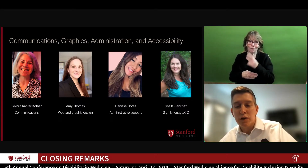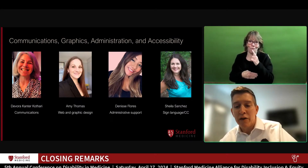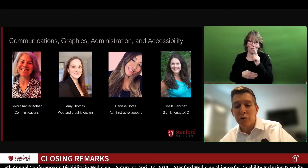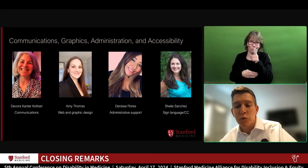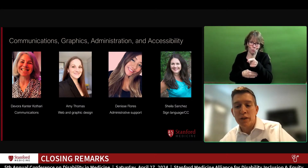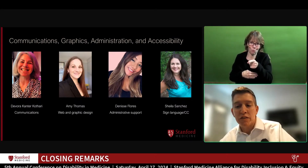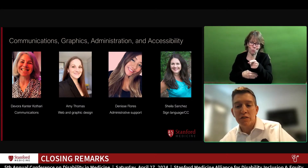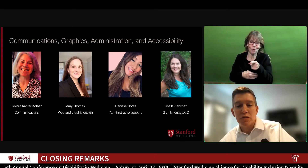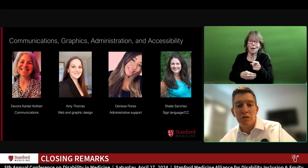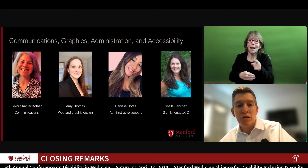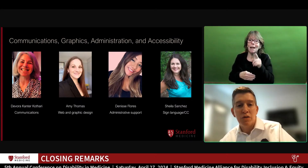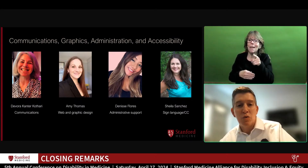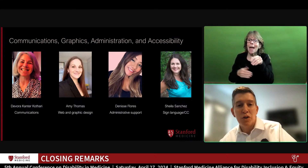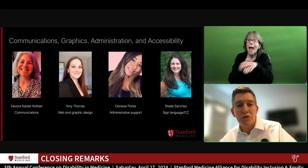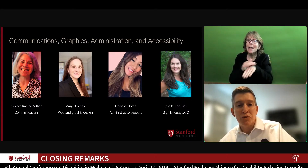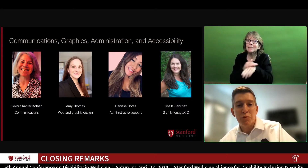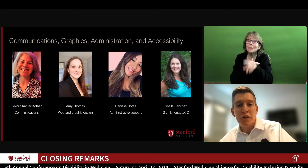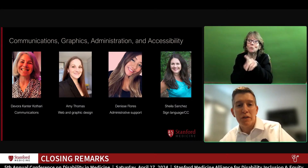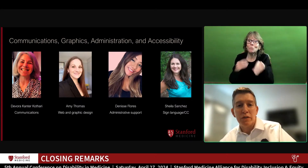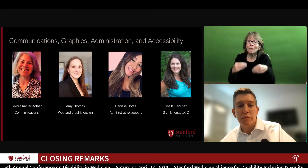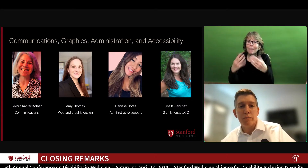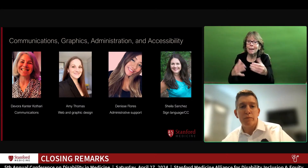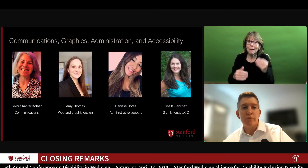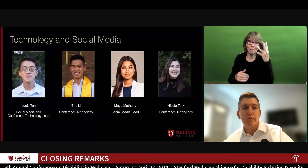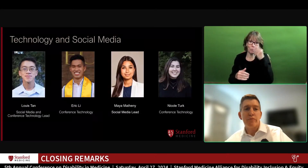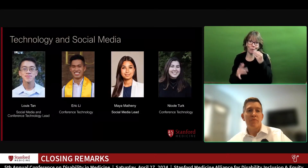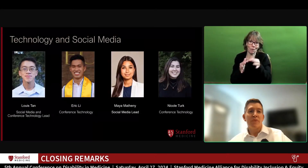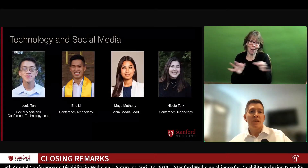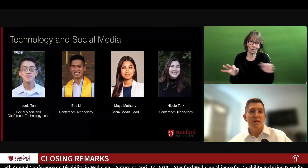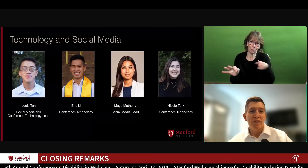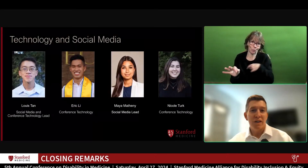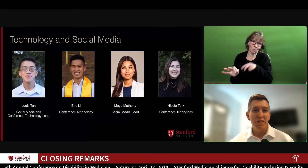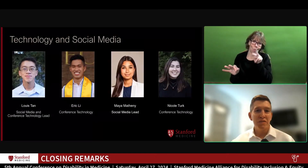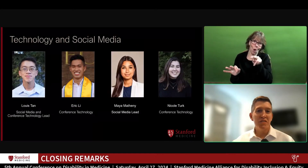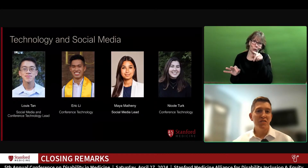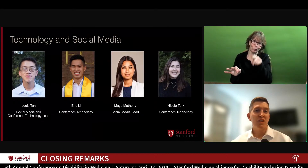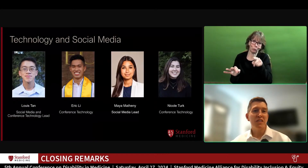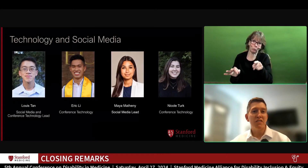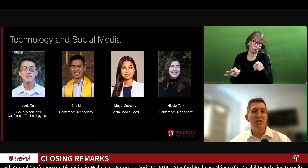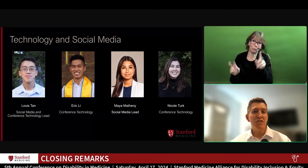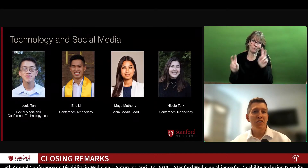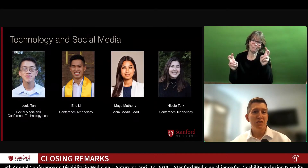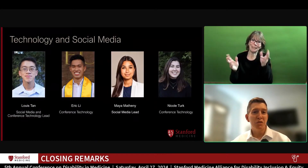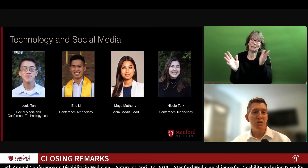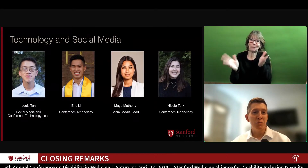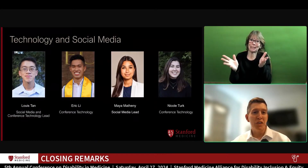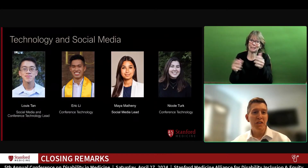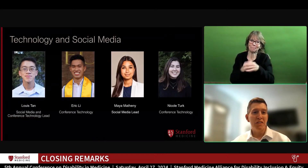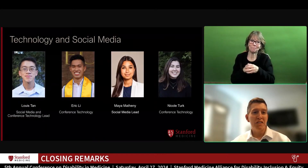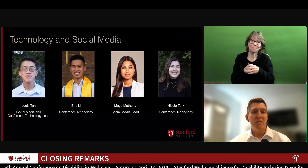language we get to watch you speak. This is our technology and social media team,